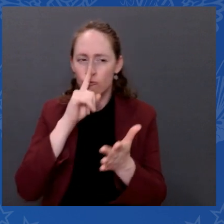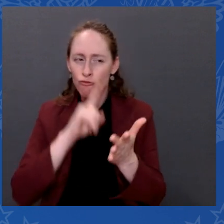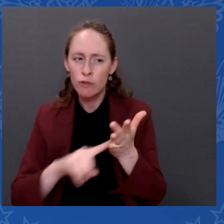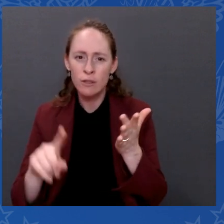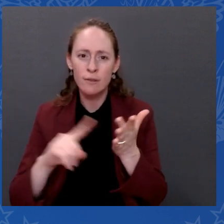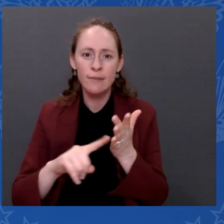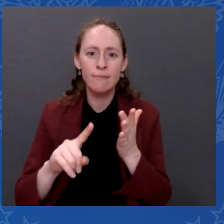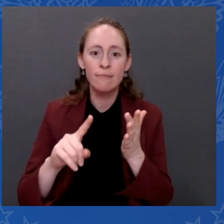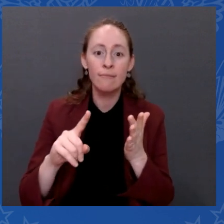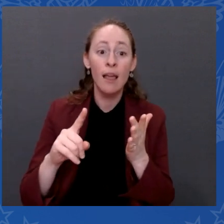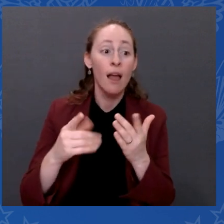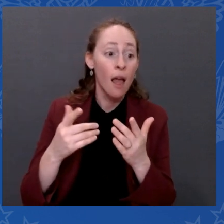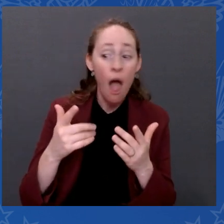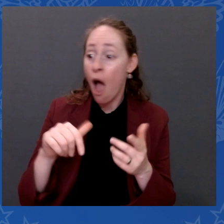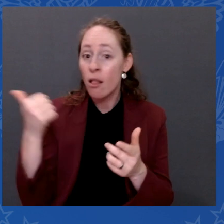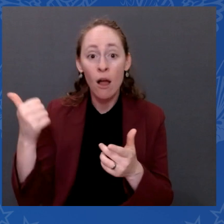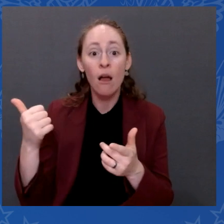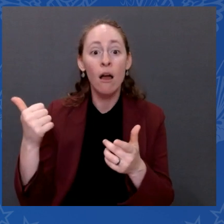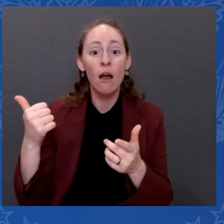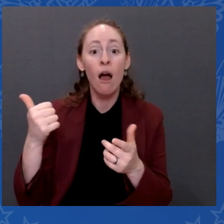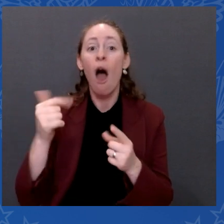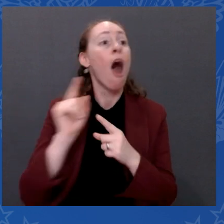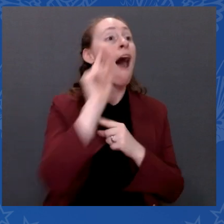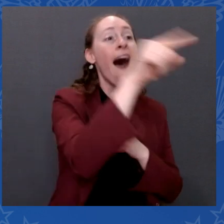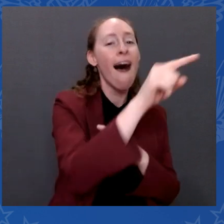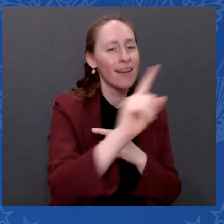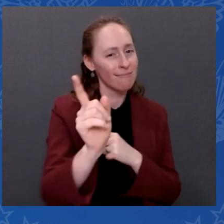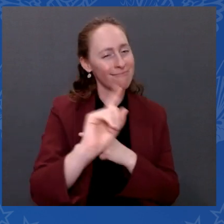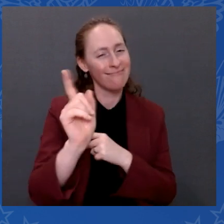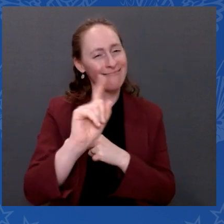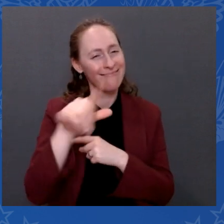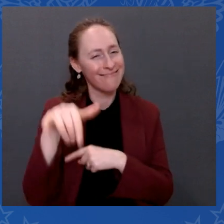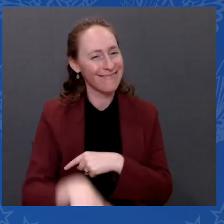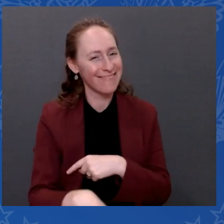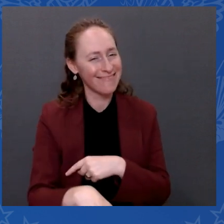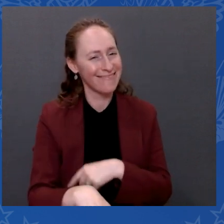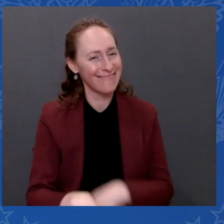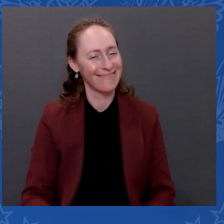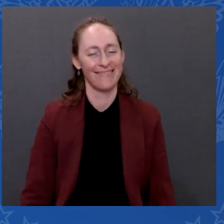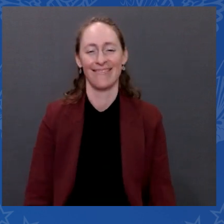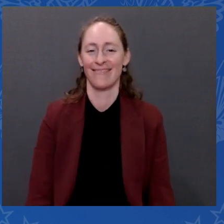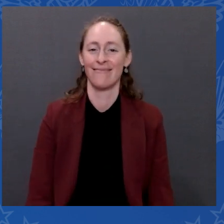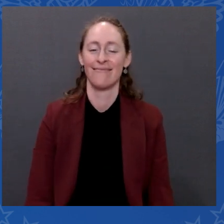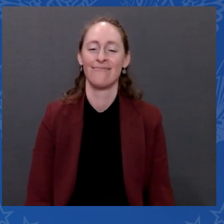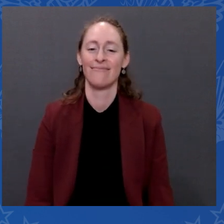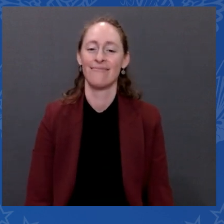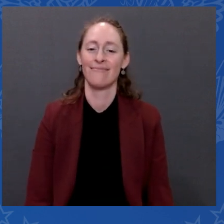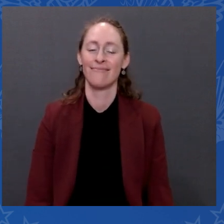You know, we'll -- we'll -- we're going to both invent in America and make it in America.